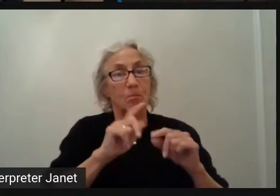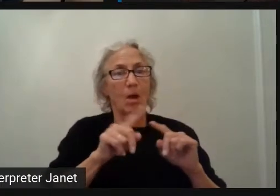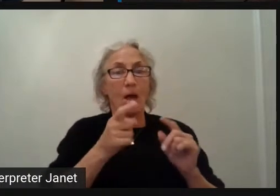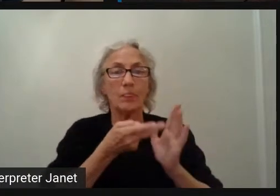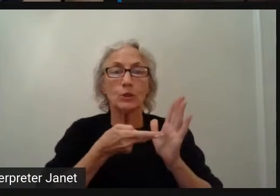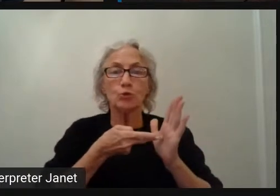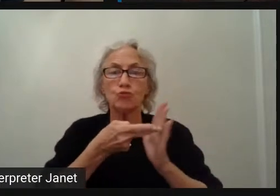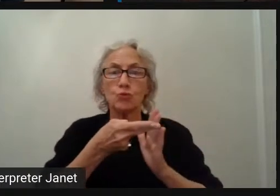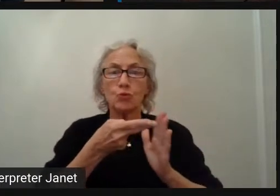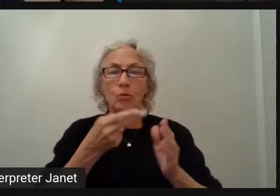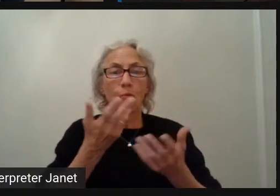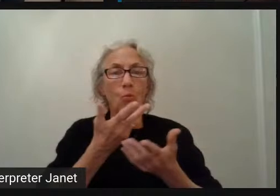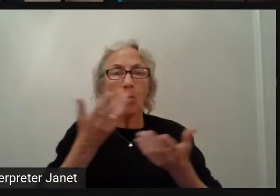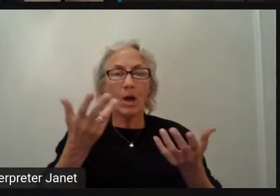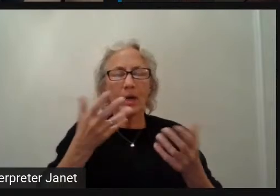past. Is a horrible approach. And the truth is that I really